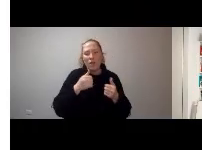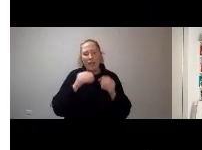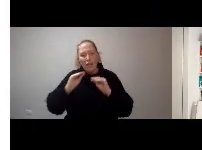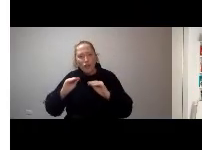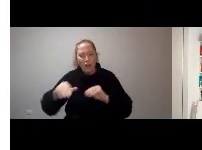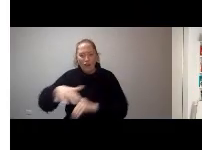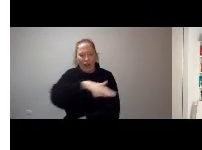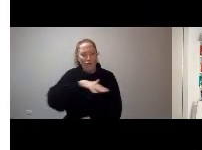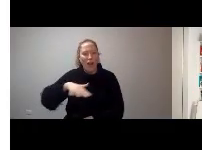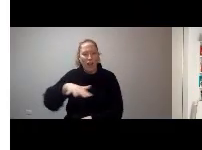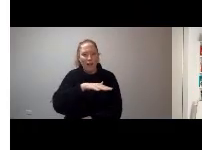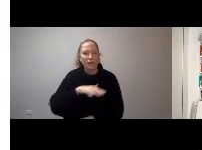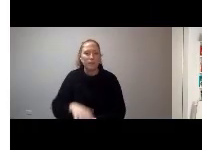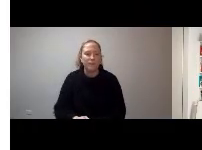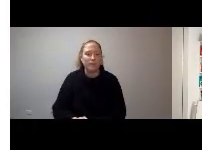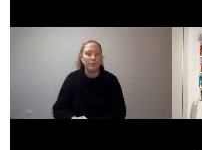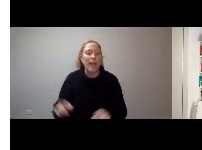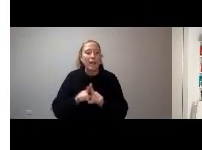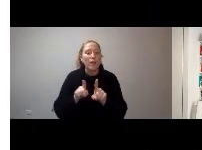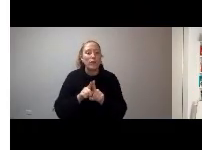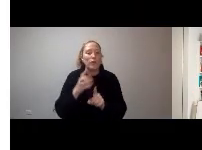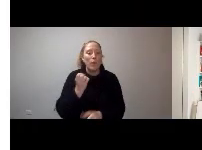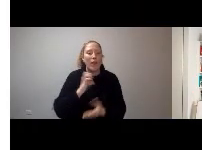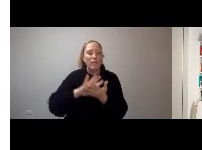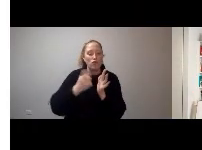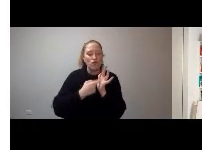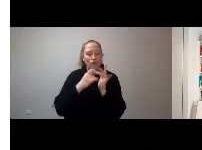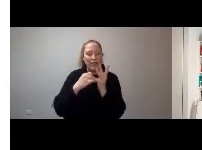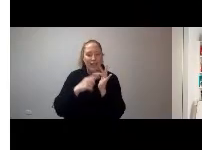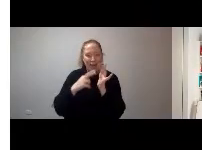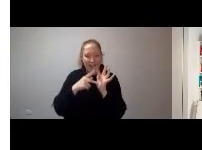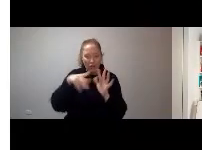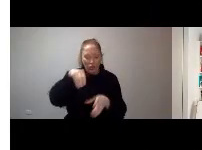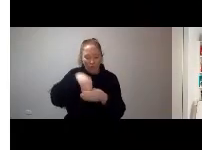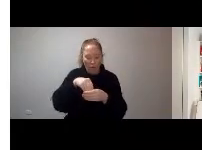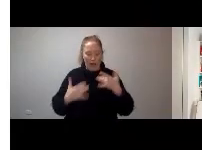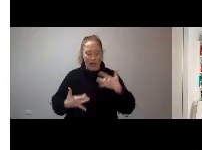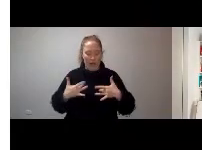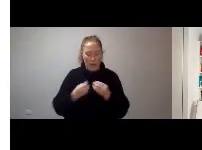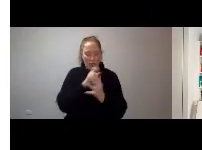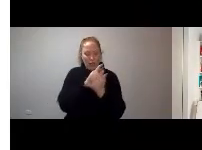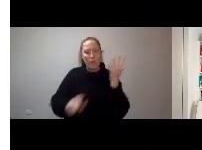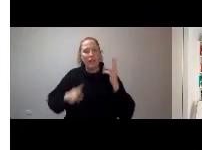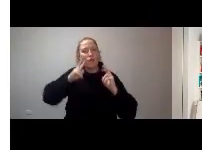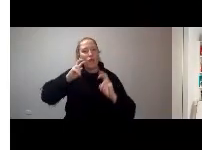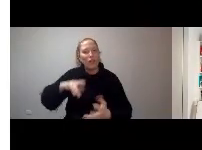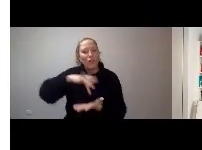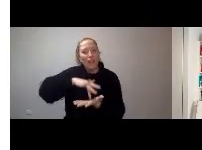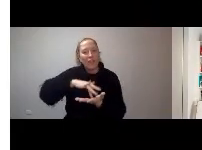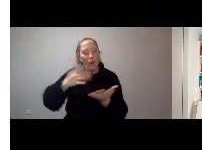Emeritus Professor Christine Bigby, AO, from the Living with Disability Research Centre at La Trobe University